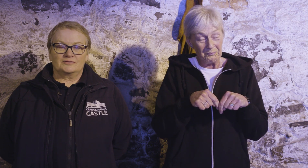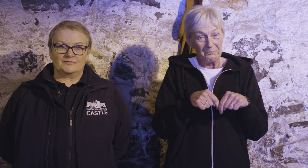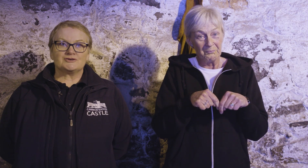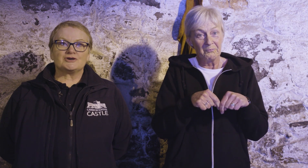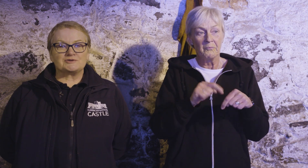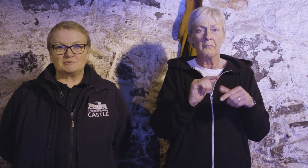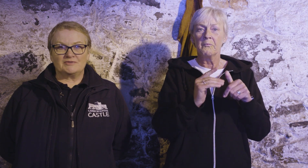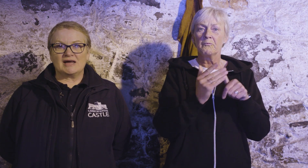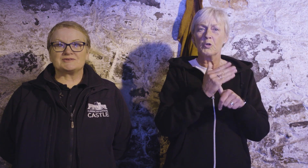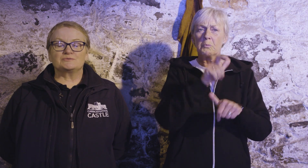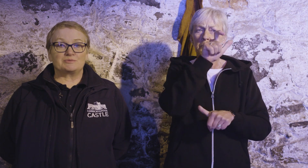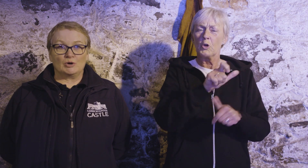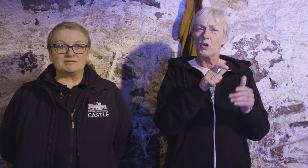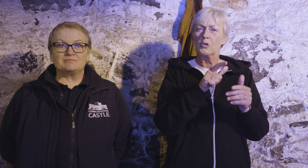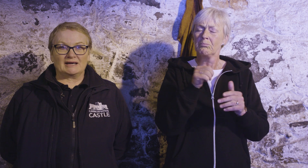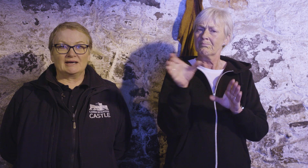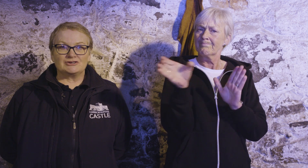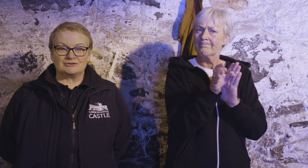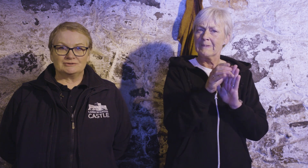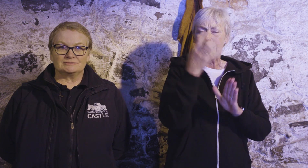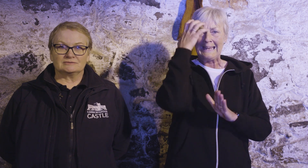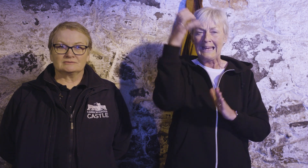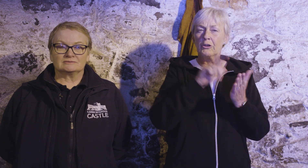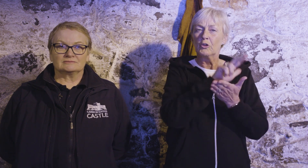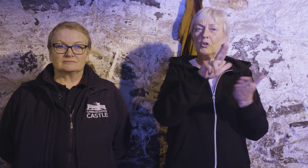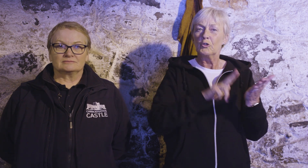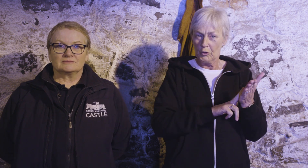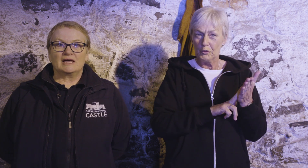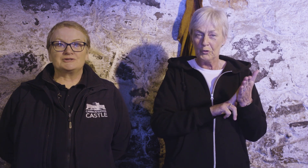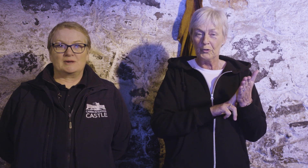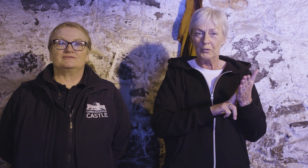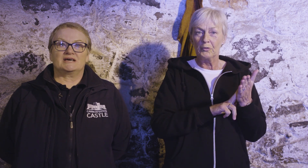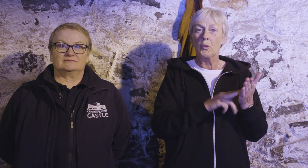The first constable of the castle was appointed by King John in 1210.